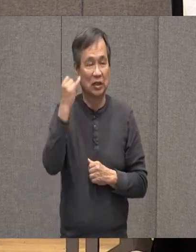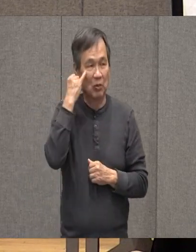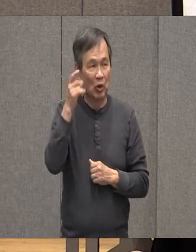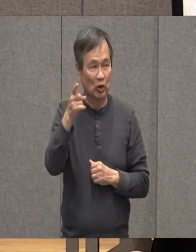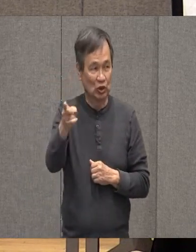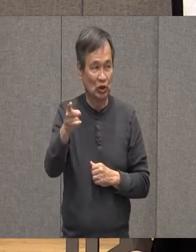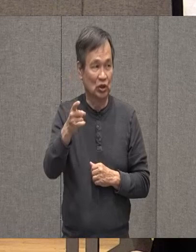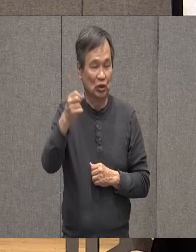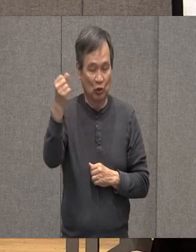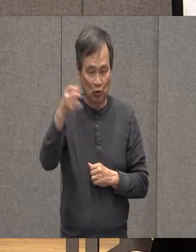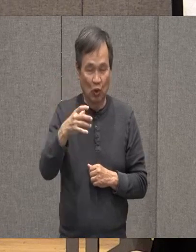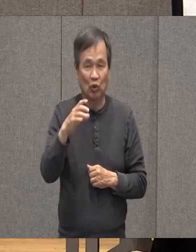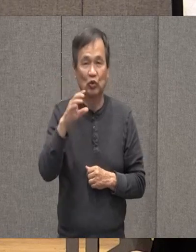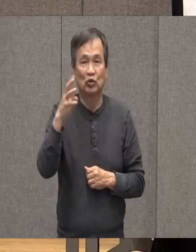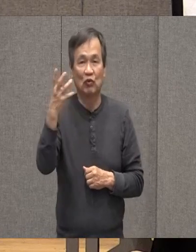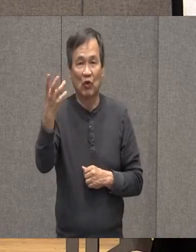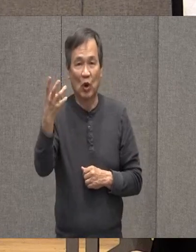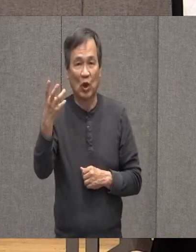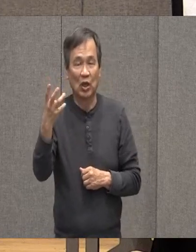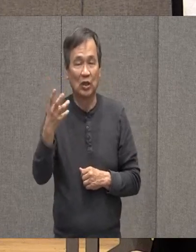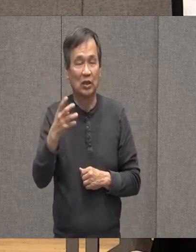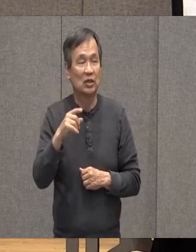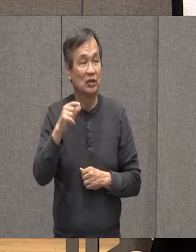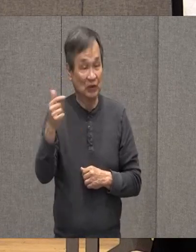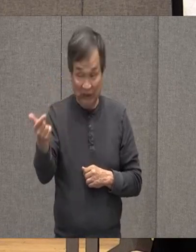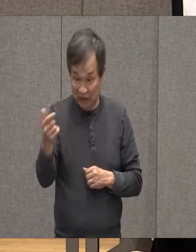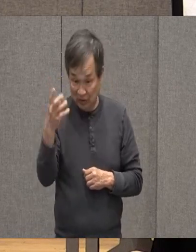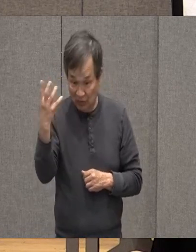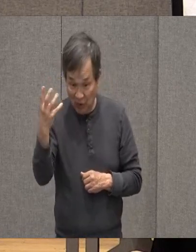If Miss Karnas rolled that four and she lands on top of me,